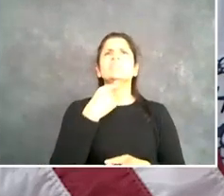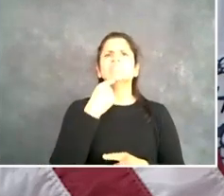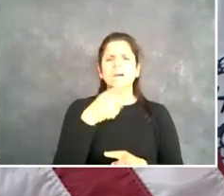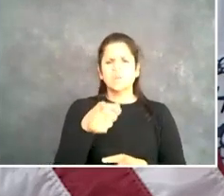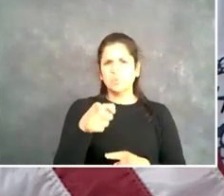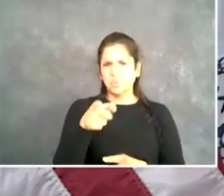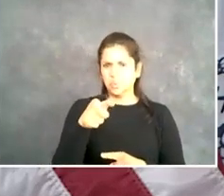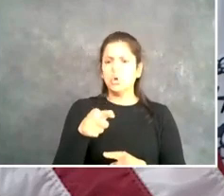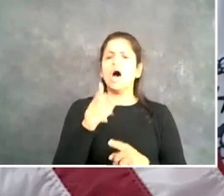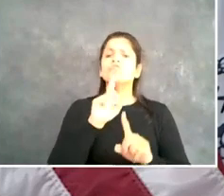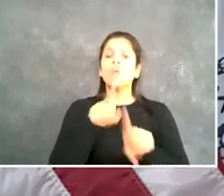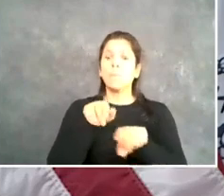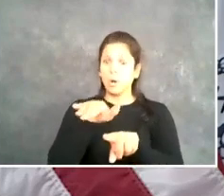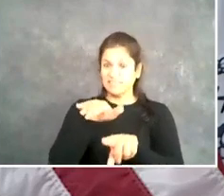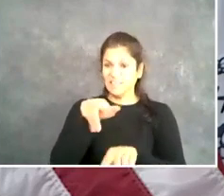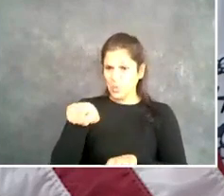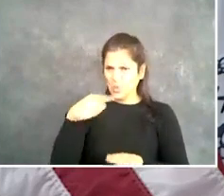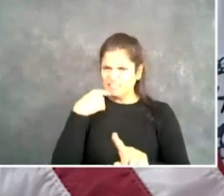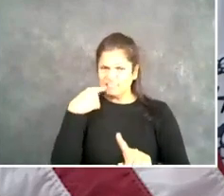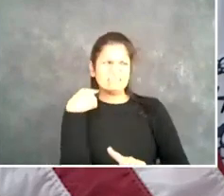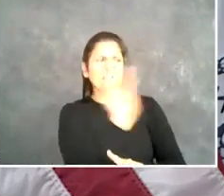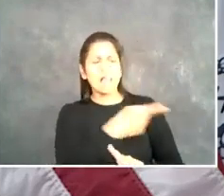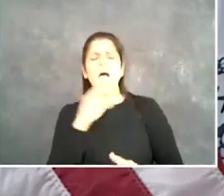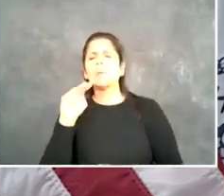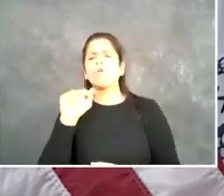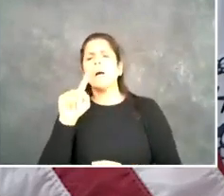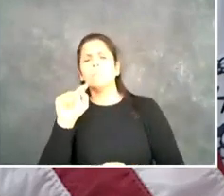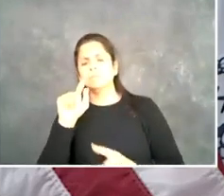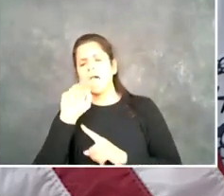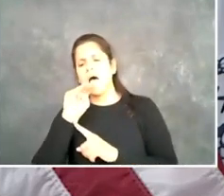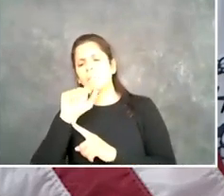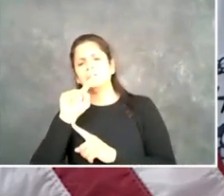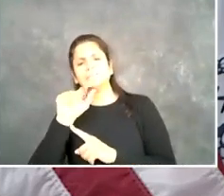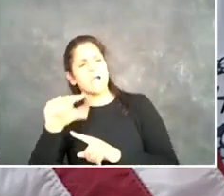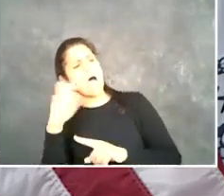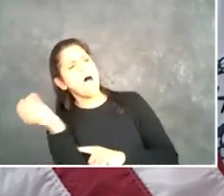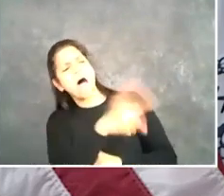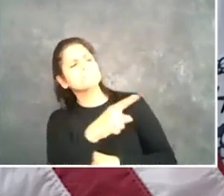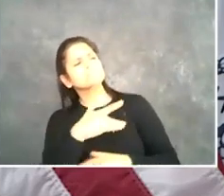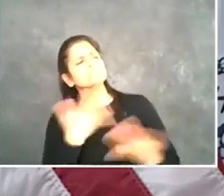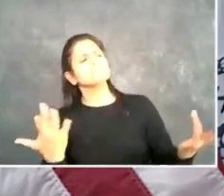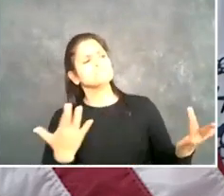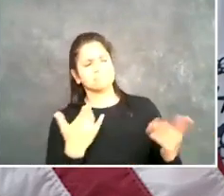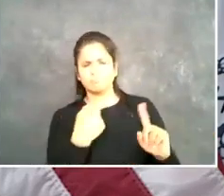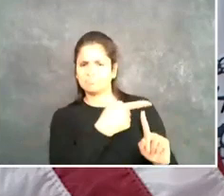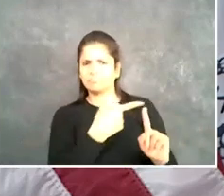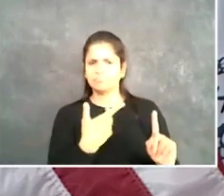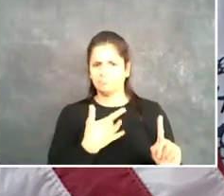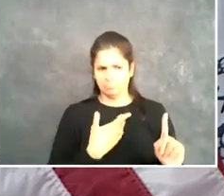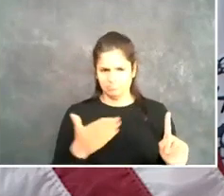THE REALITY FOR NOT ONLY THE HOMELESS, BUT ALL THE STRAP HANGERS WHO SUFFER WITH THIS